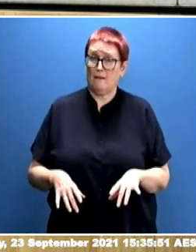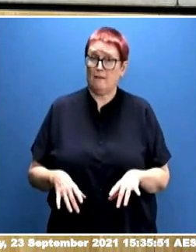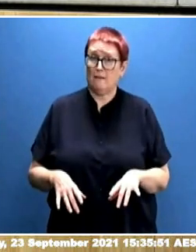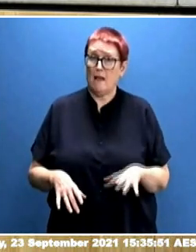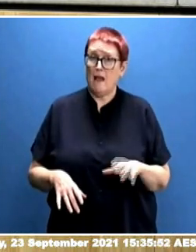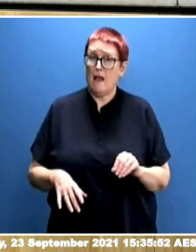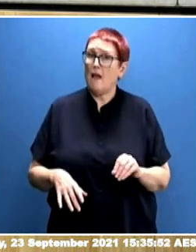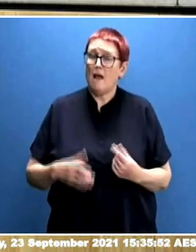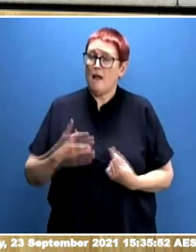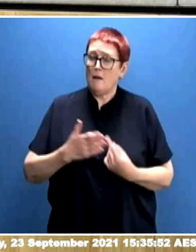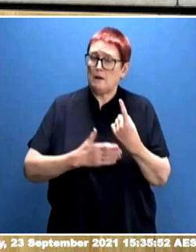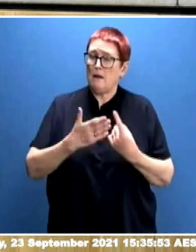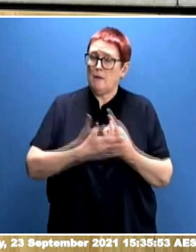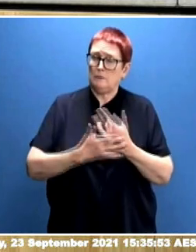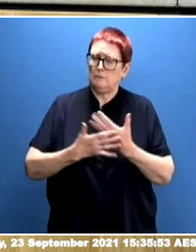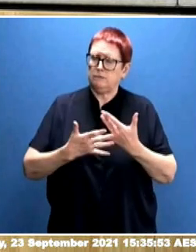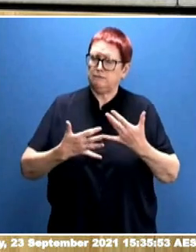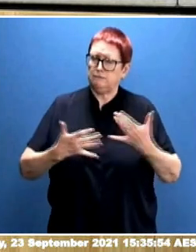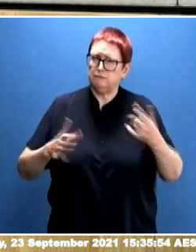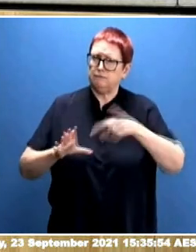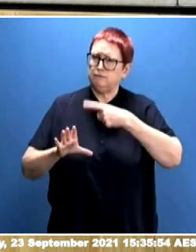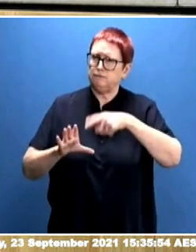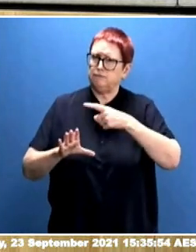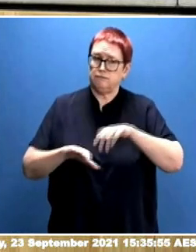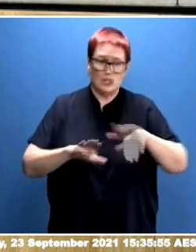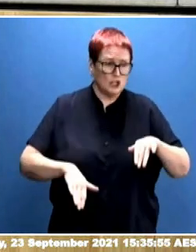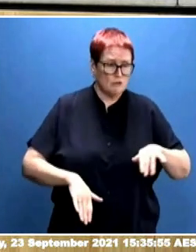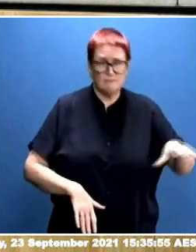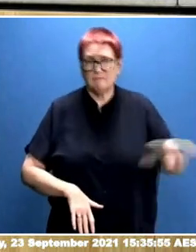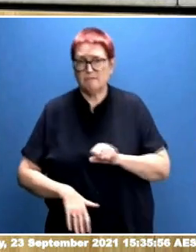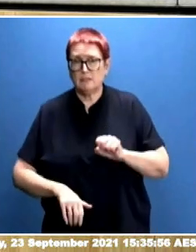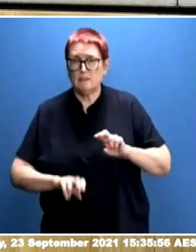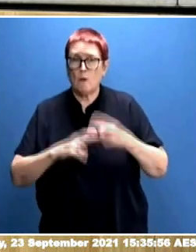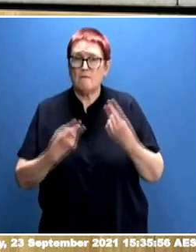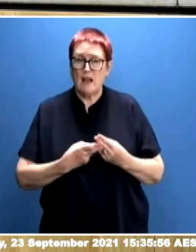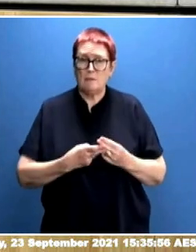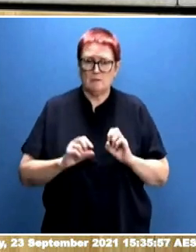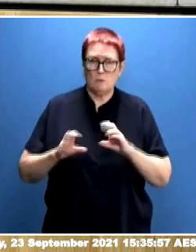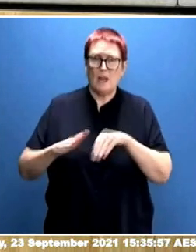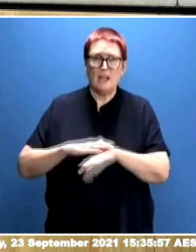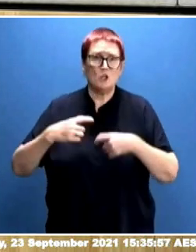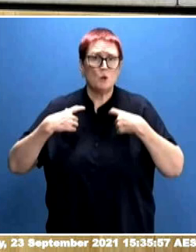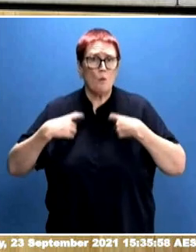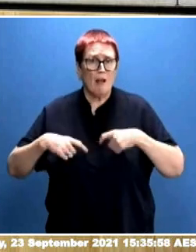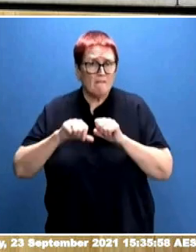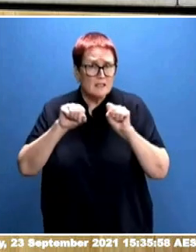being removed from families and being in previously called welfare systems, now out-of-home care systems.